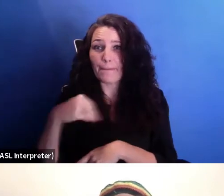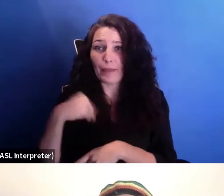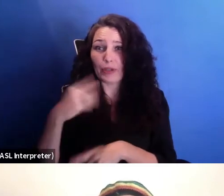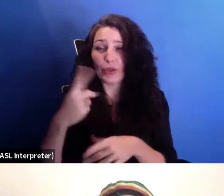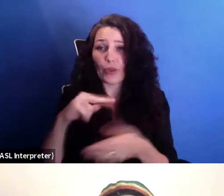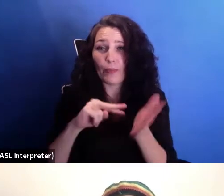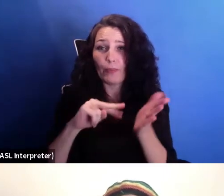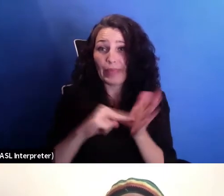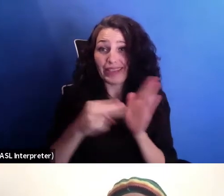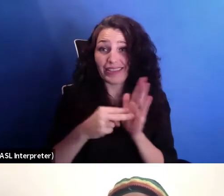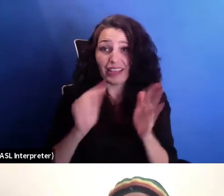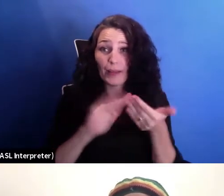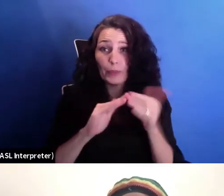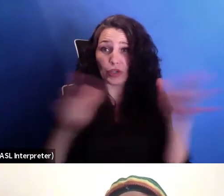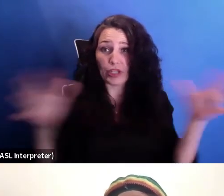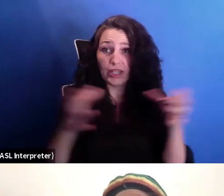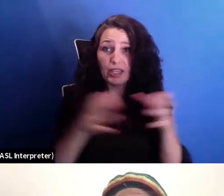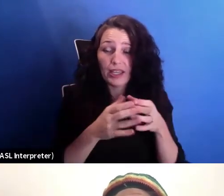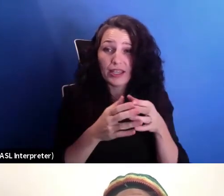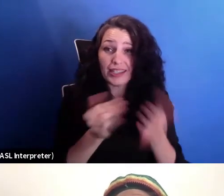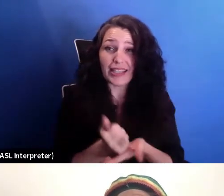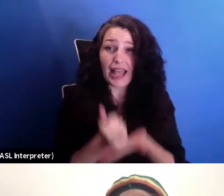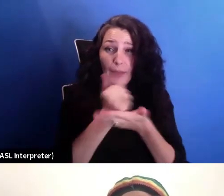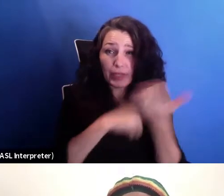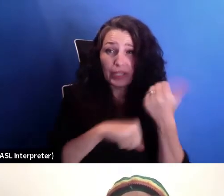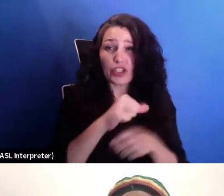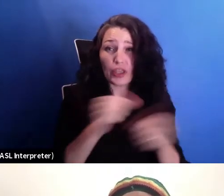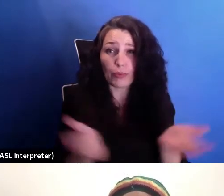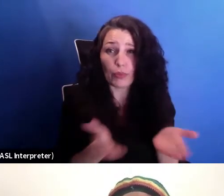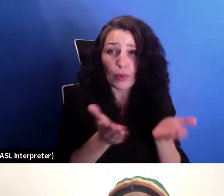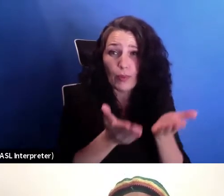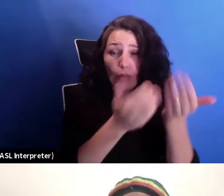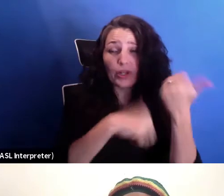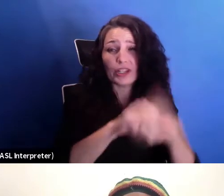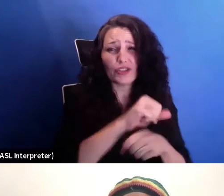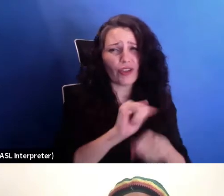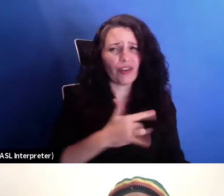and we're promoting each other. That makes me extremely happy.